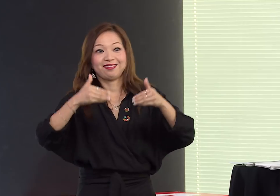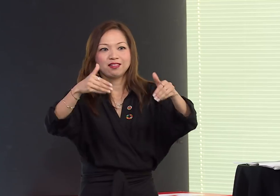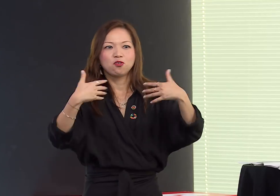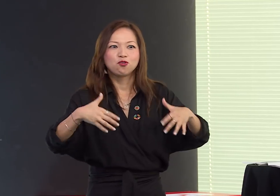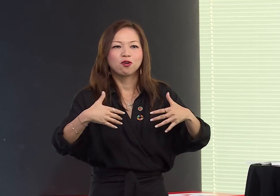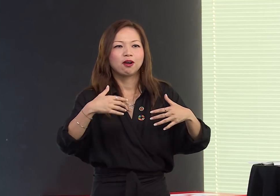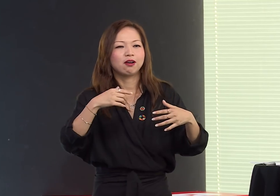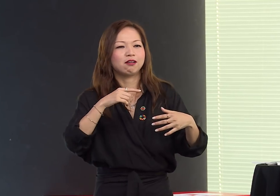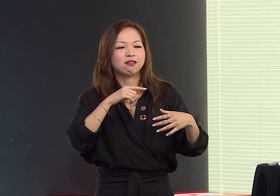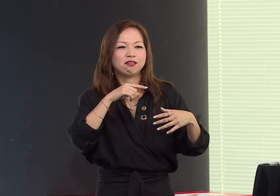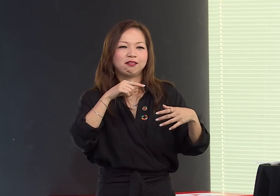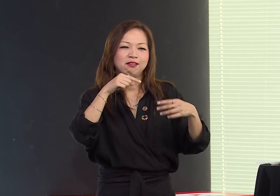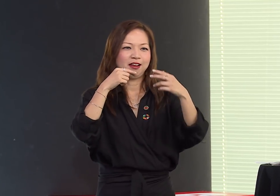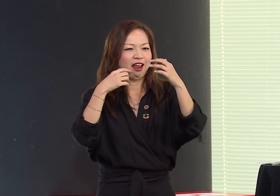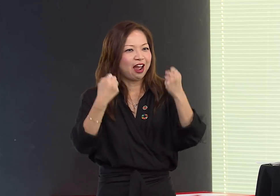Thank you for sharing.